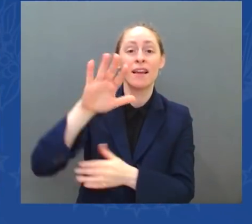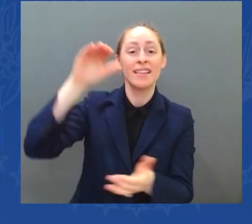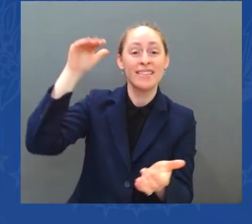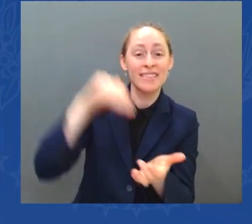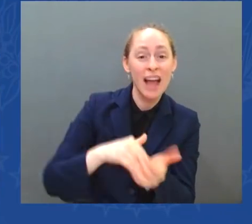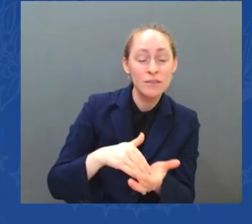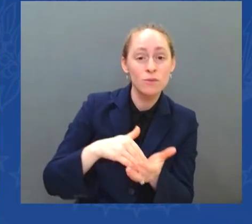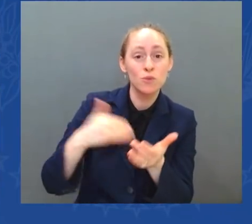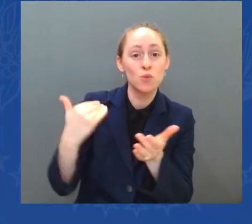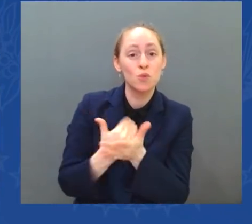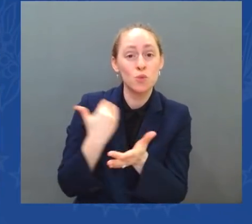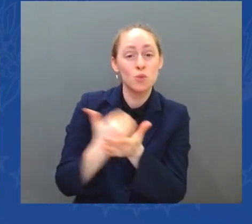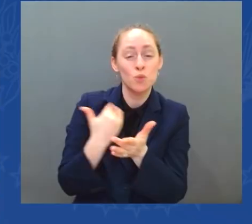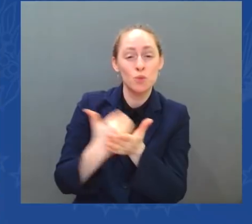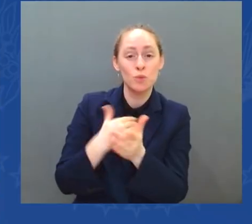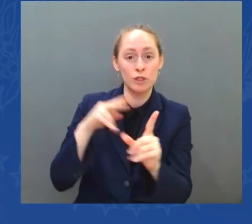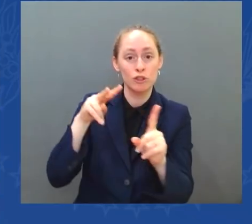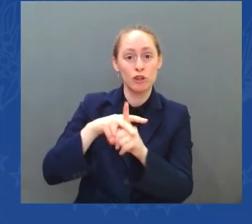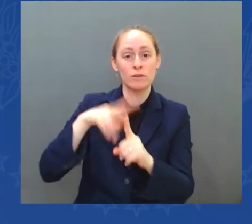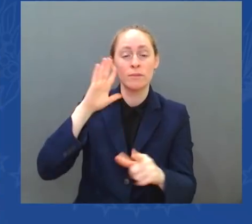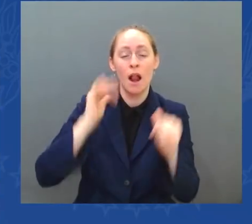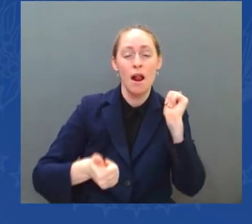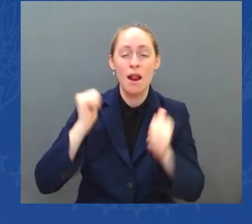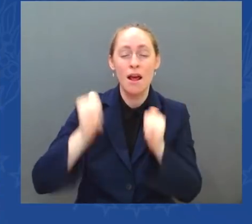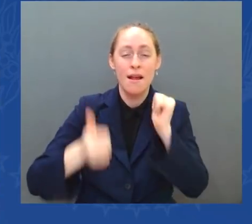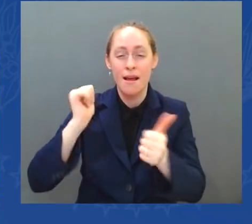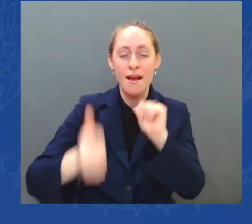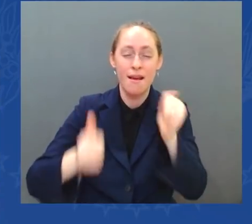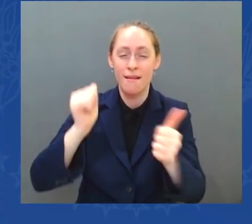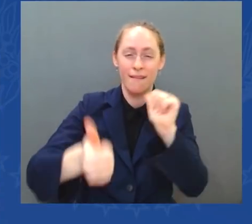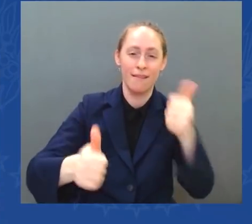And when this plant comes online, it's going to produce enough batteries